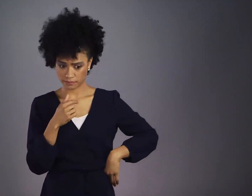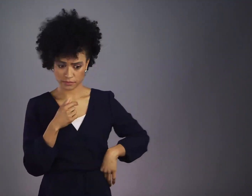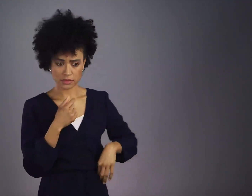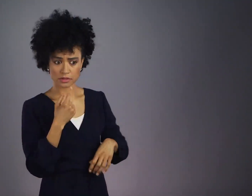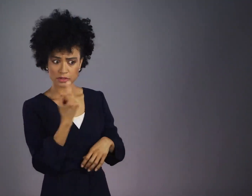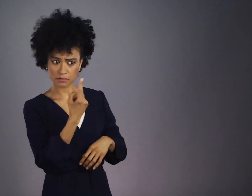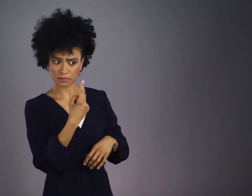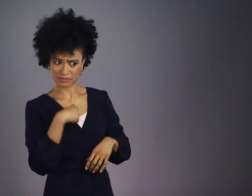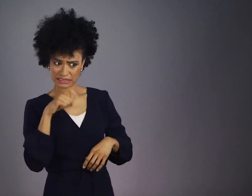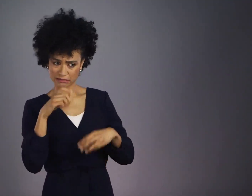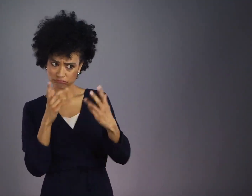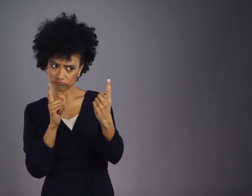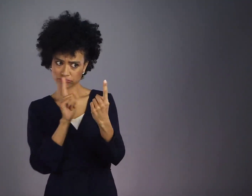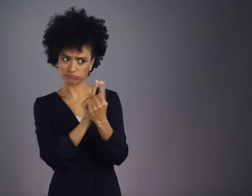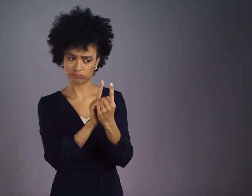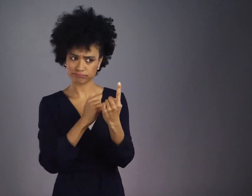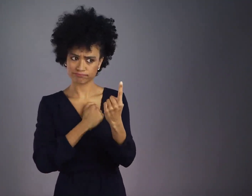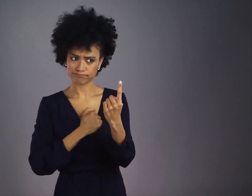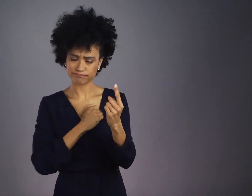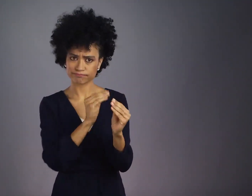Do we owe an apology?